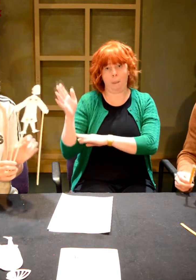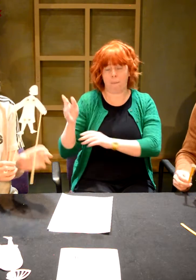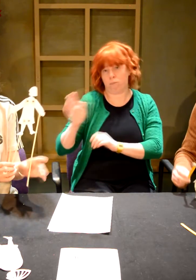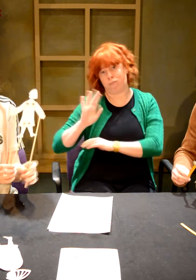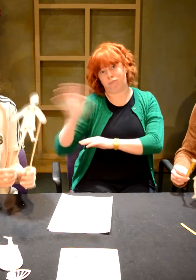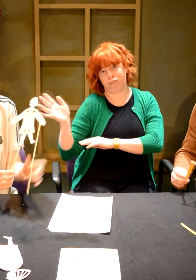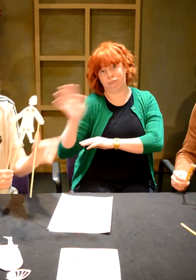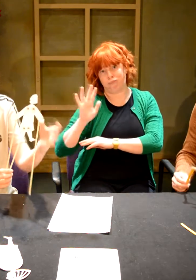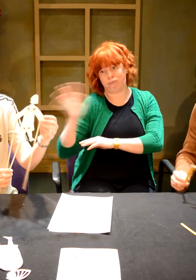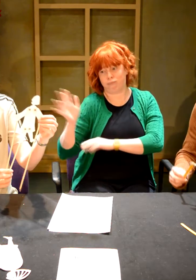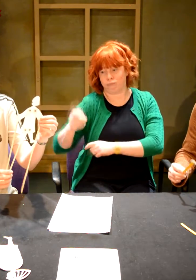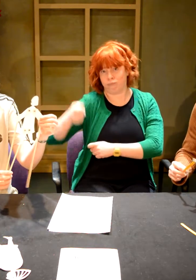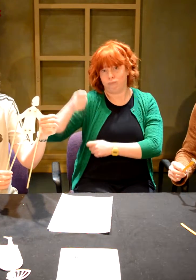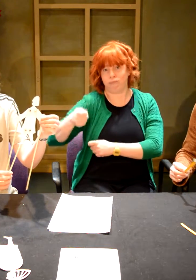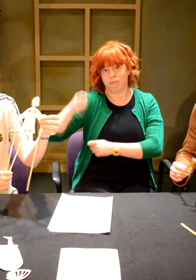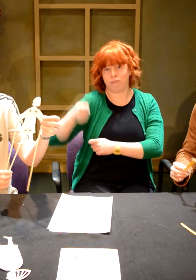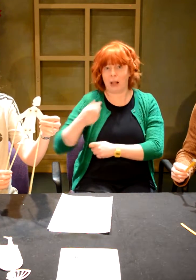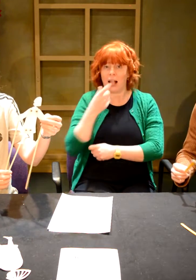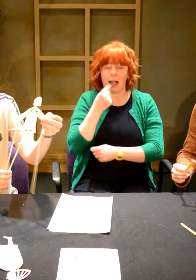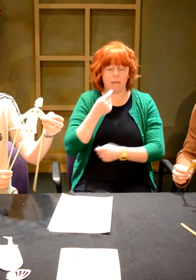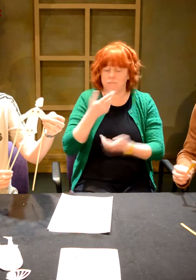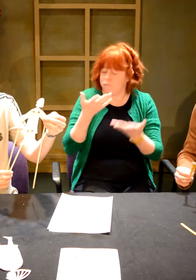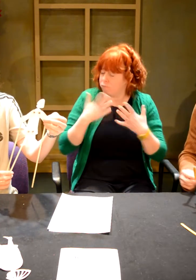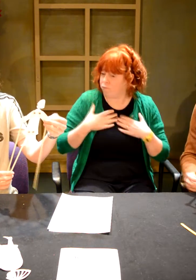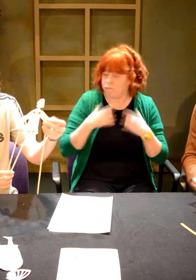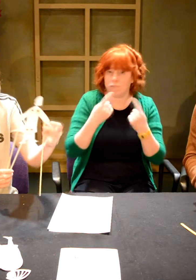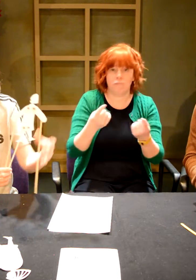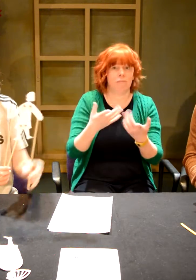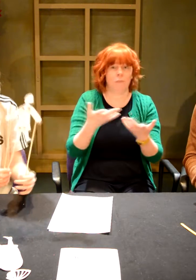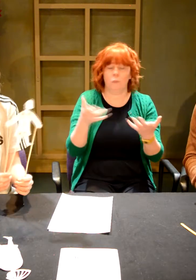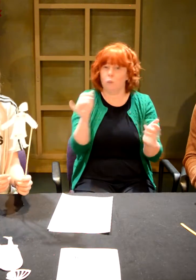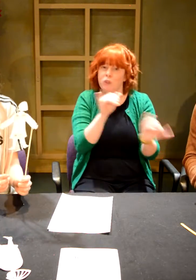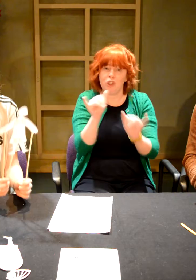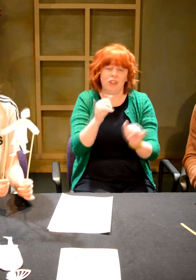Whatever you find easier. Whatever you want out of your puppet that's fine.